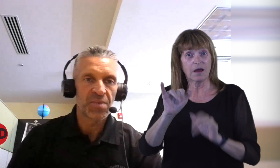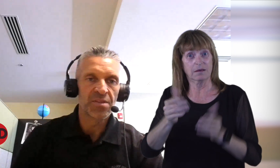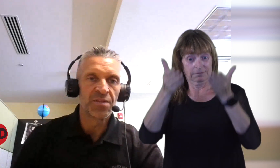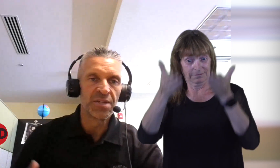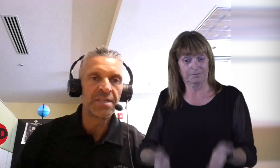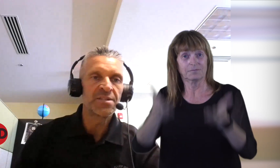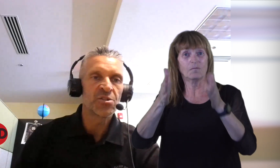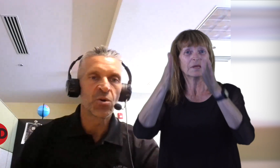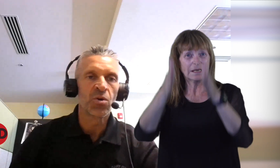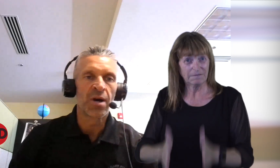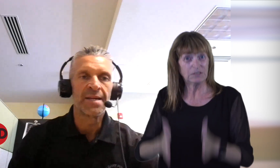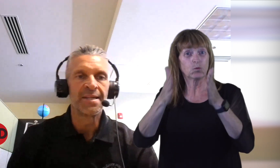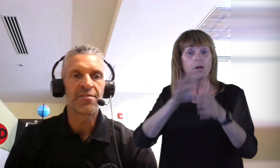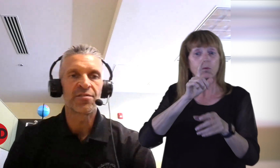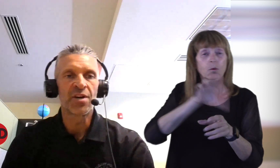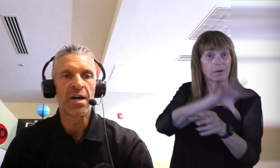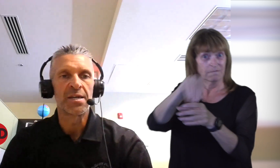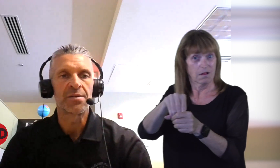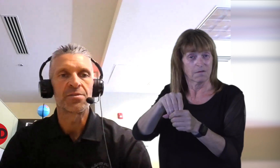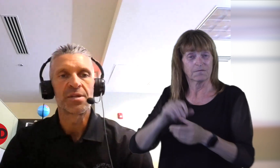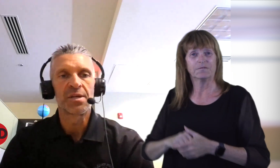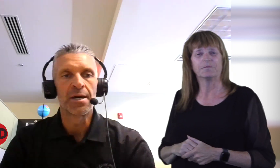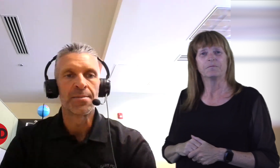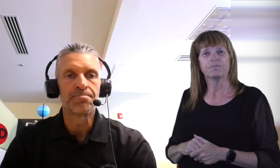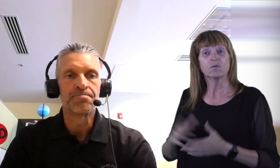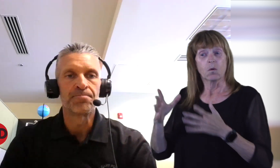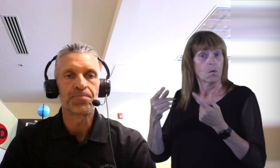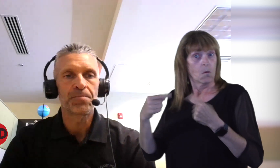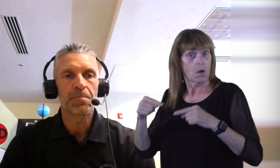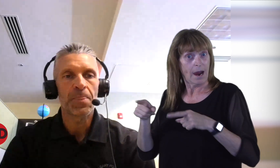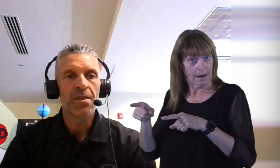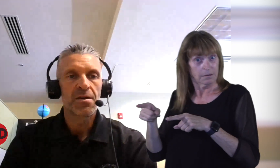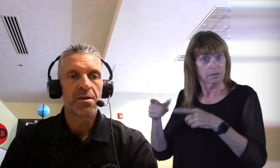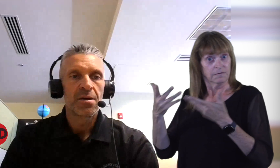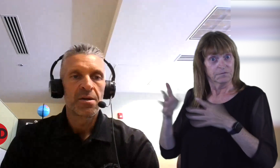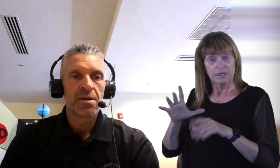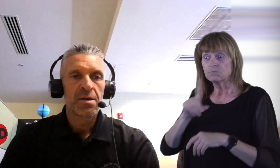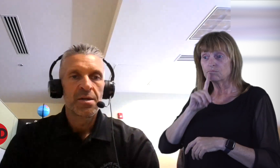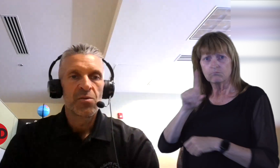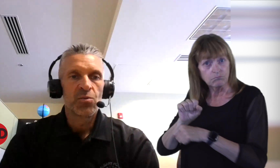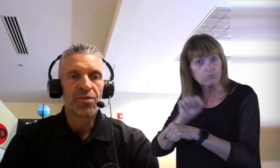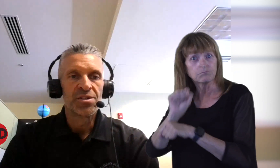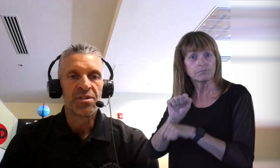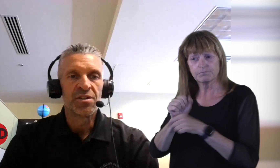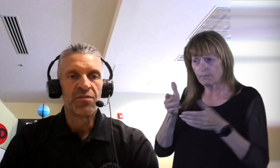situation when they arrive on scene and they need to identify